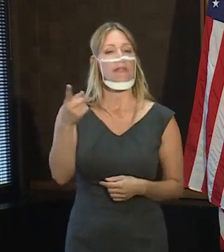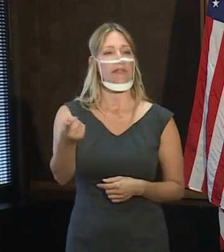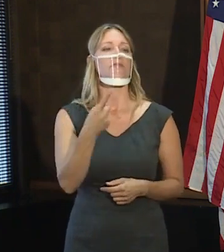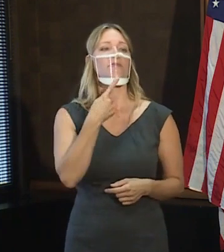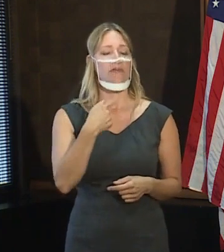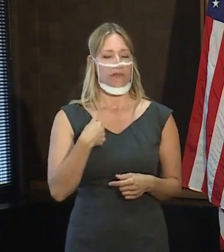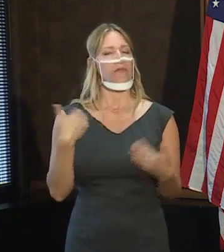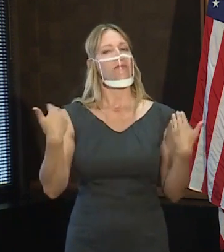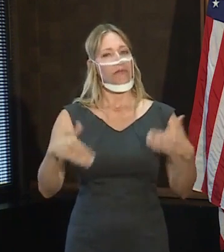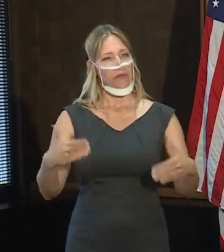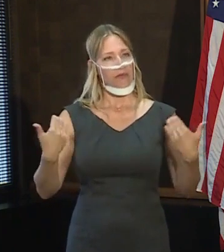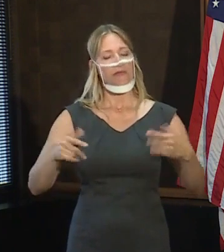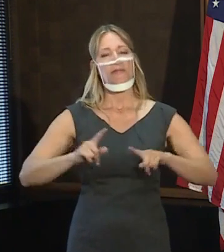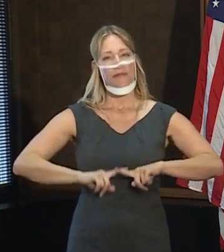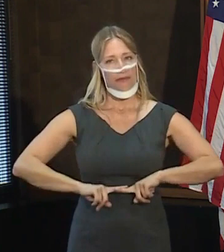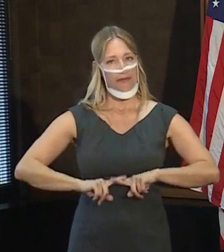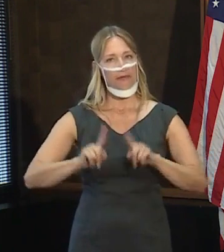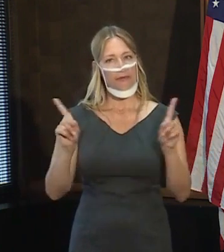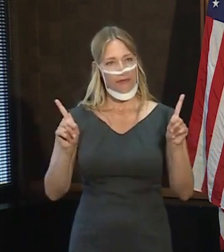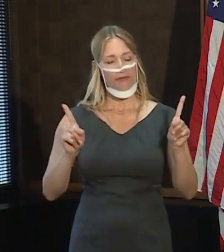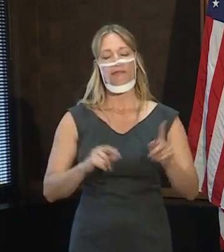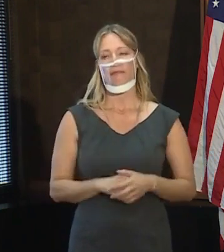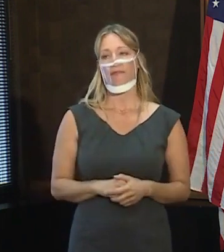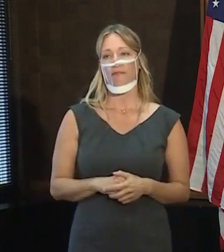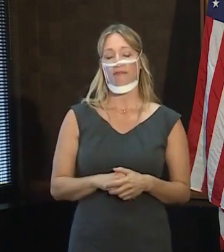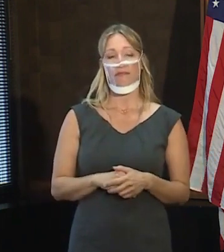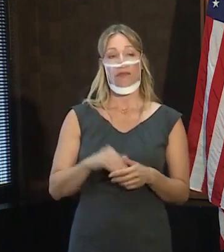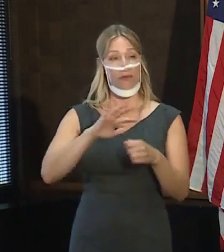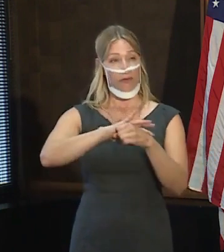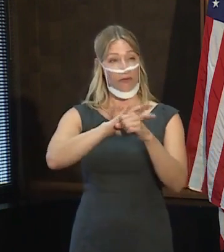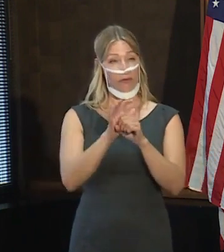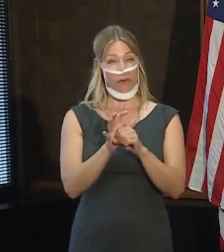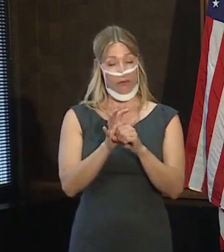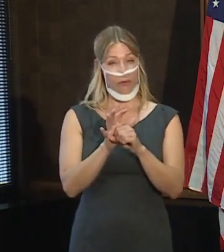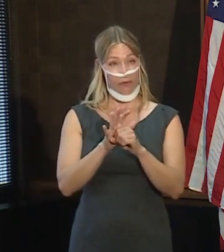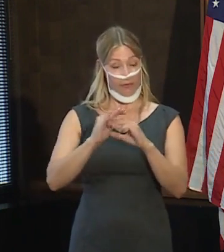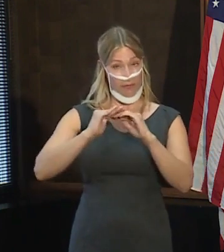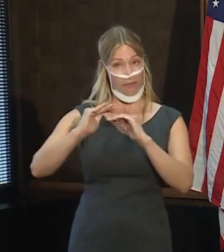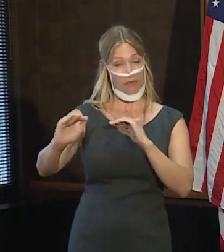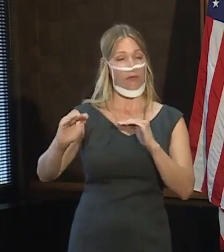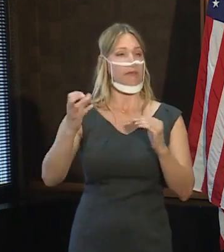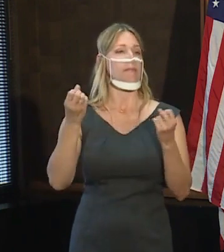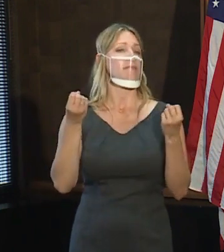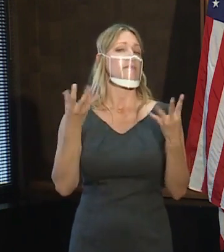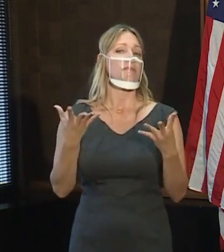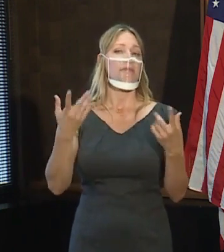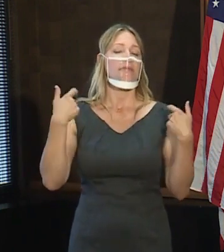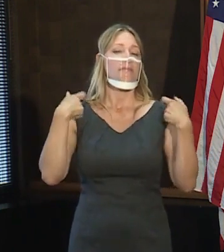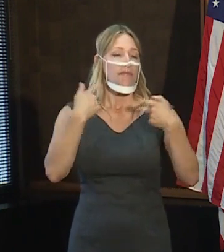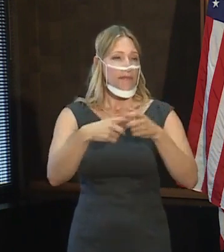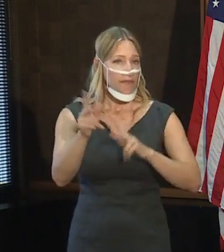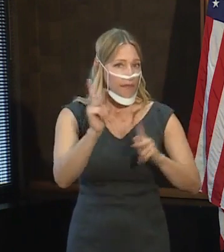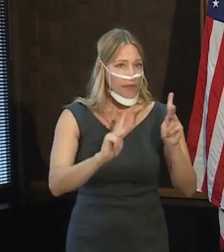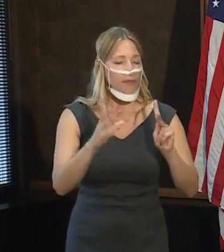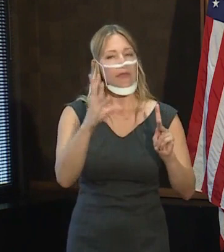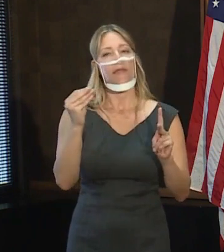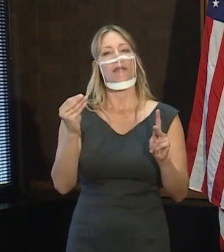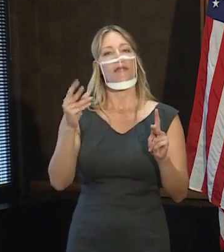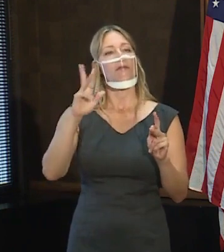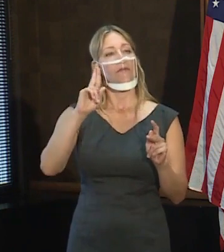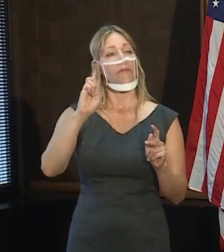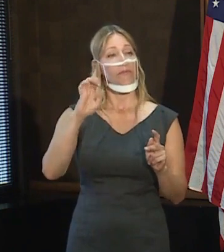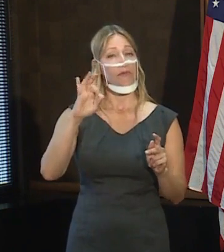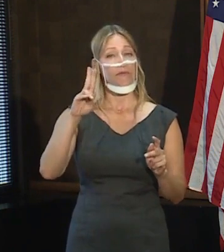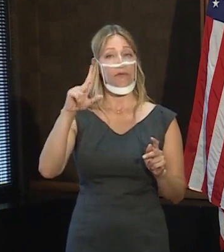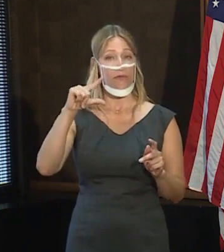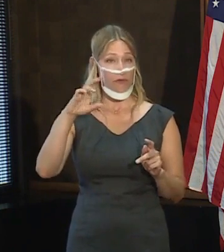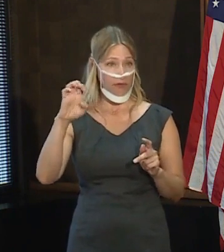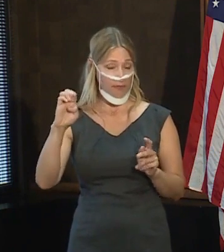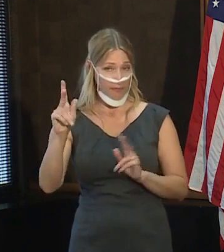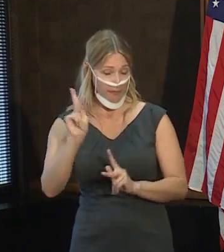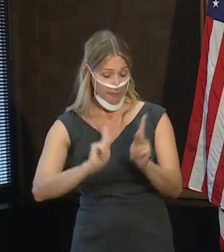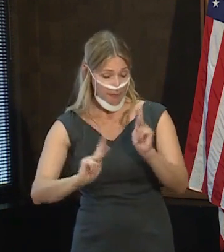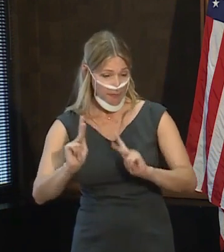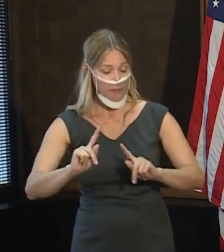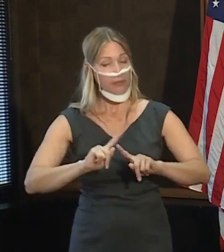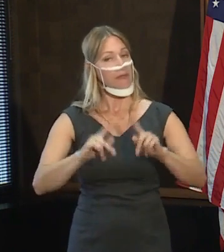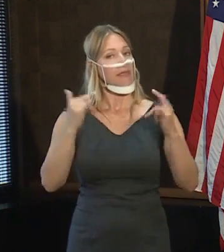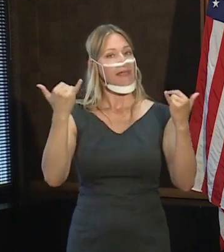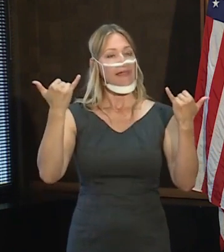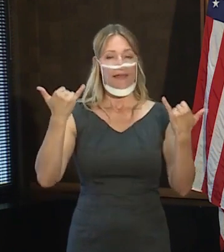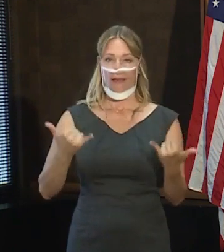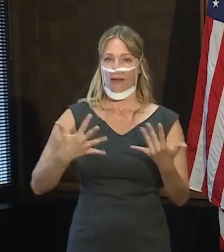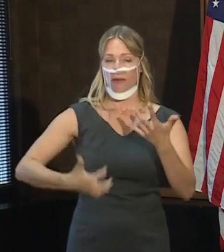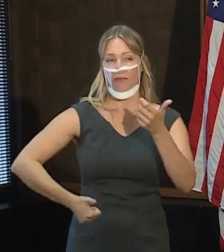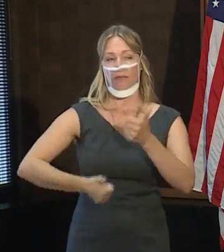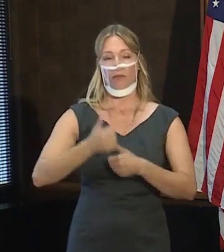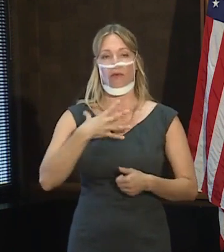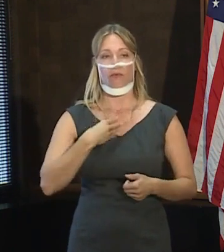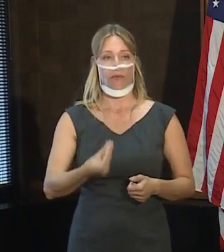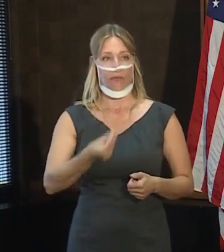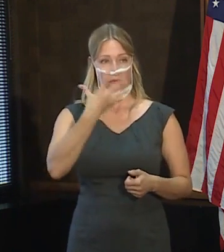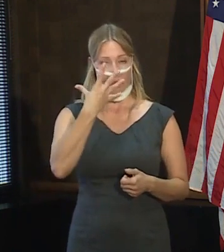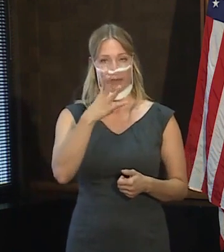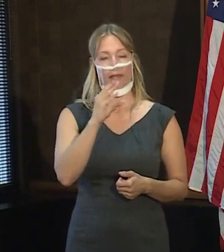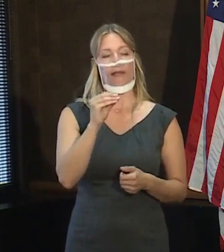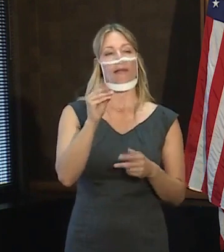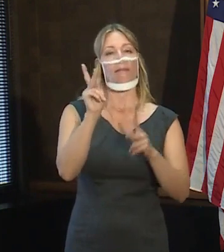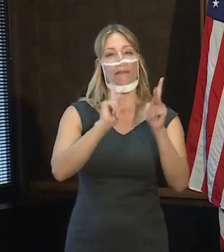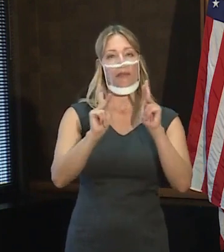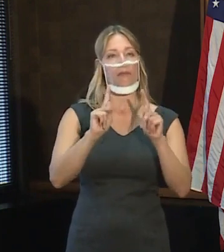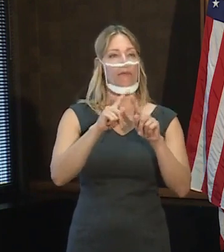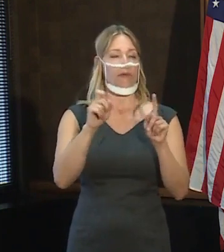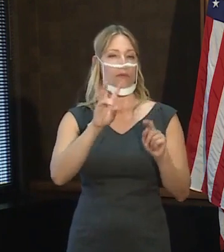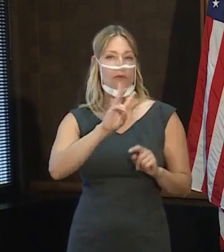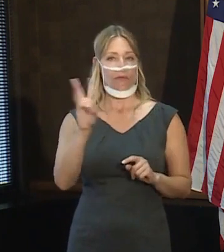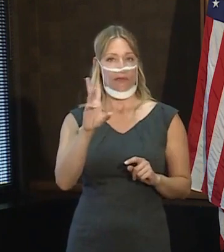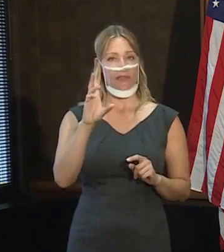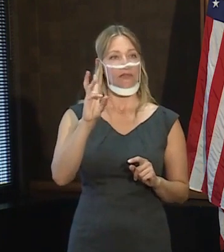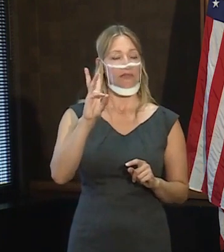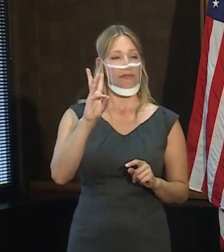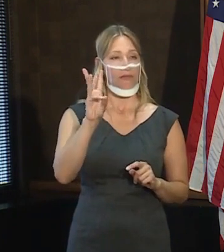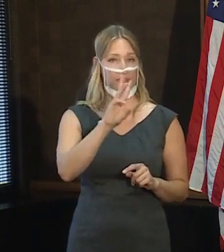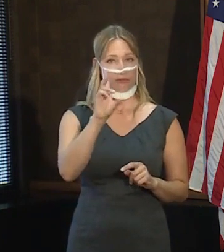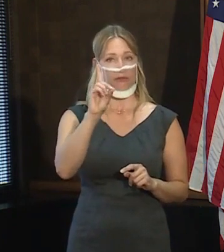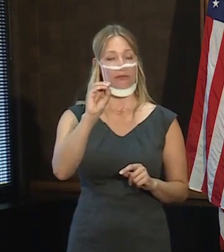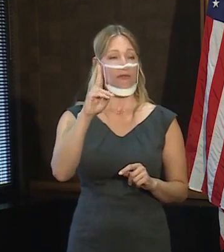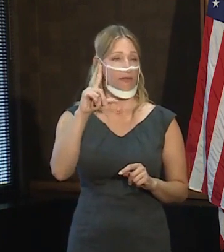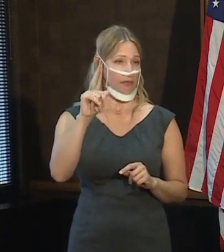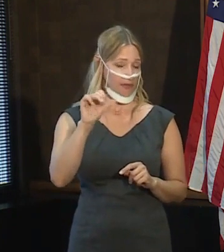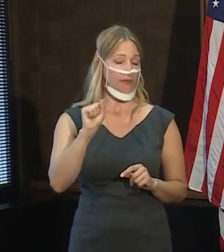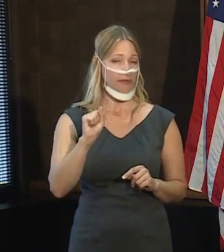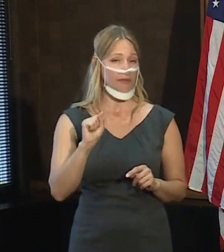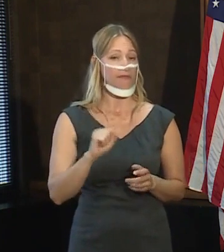WHAT DIFFERENCE IS THERE OR IS THERE A DIFFERENCE AND THEY ARE TELLING ME THAT IT IS A STRIKING DIFFERENCE WHERE THE COVID WARD USED TO BE A LOT OF HISPANIC INDIVIDUALS AS WELL AS REFUGEES.